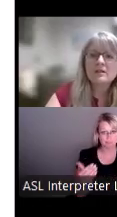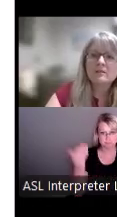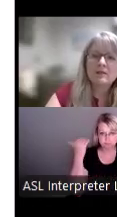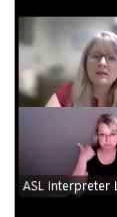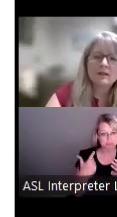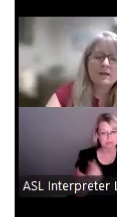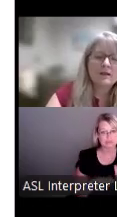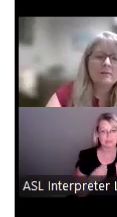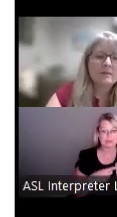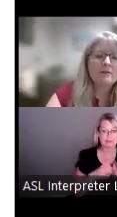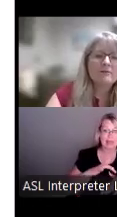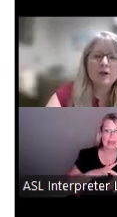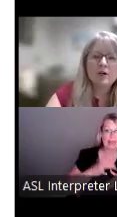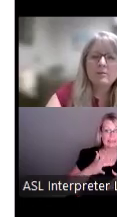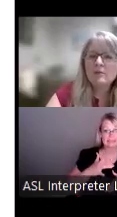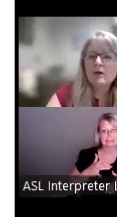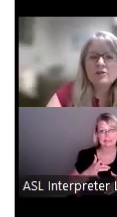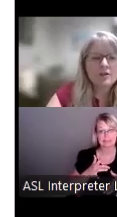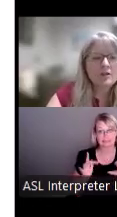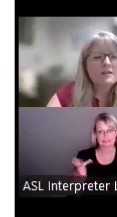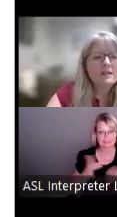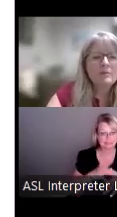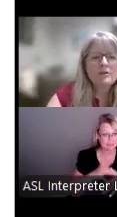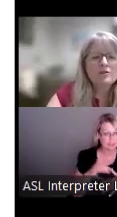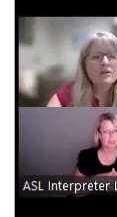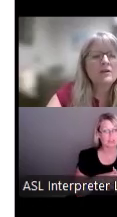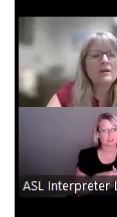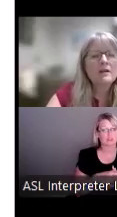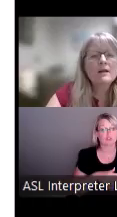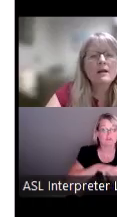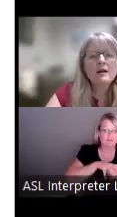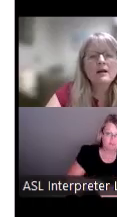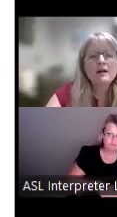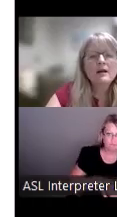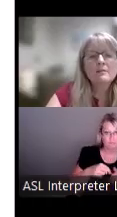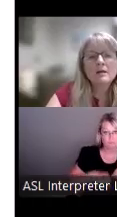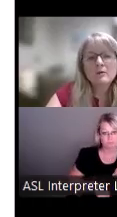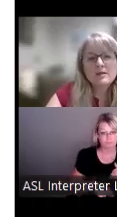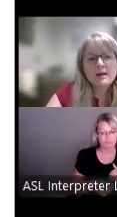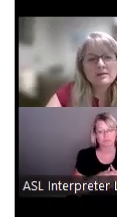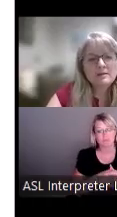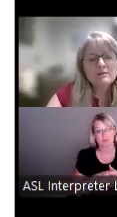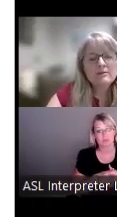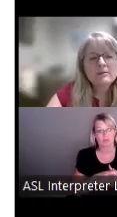it could be firm pressure, deep pressure, it can be protective,